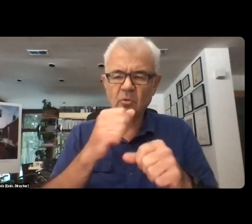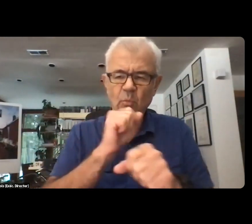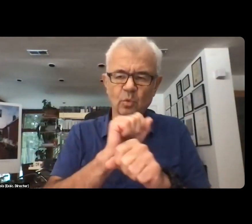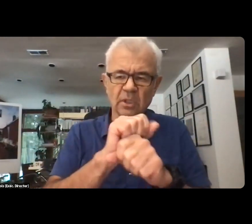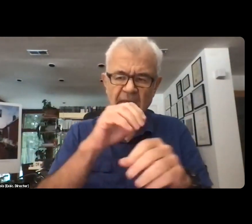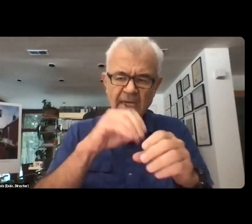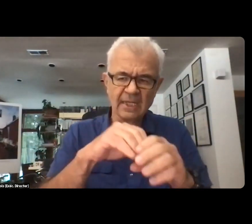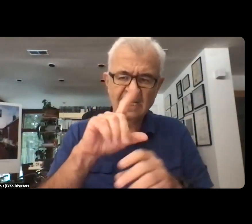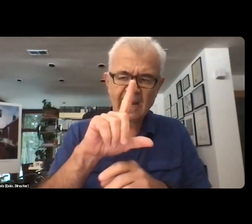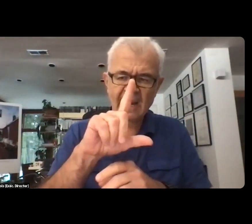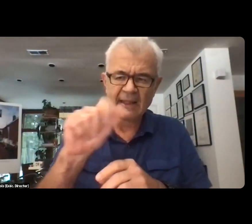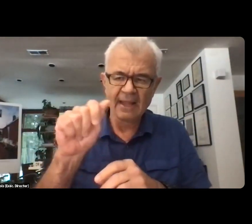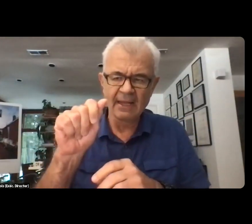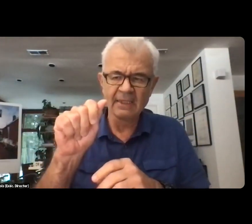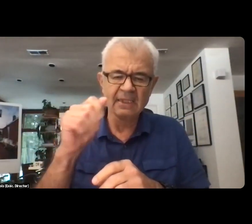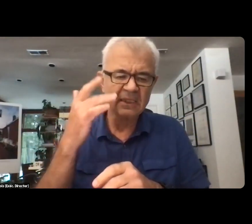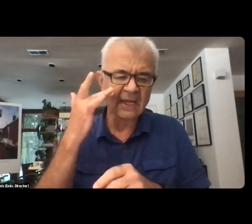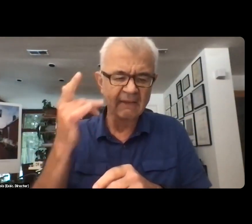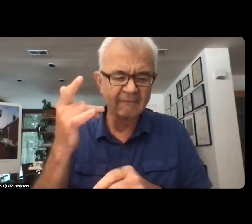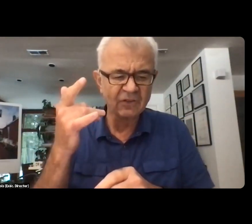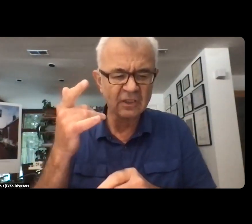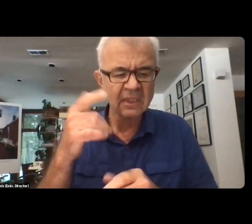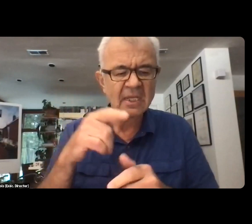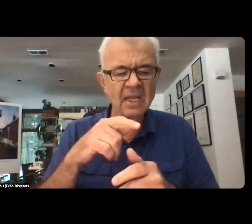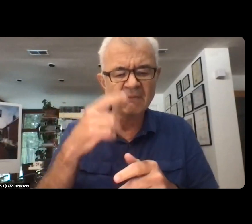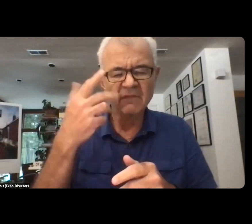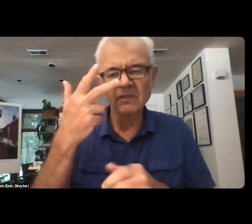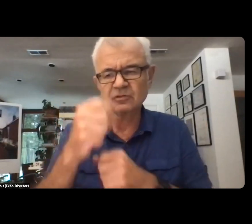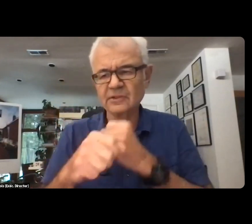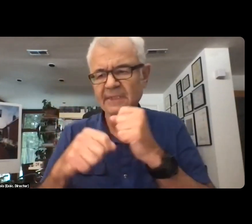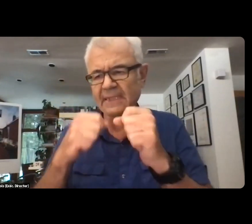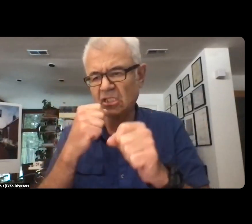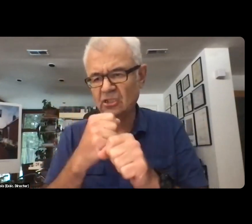She started with her first firm experience at OLIN, a well-known landscape architecture firm throughout the country.